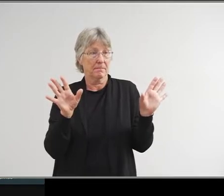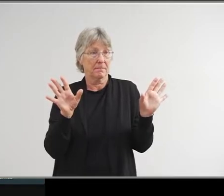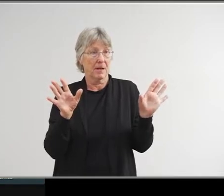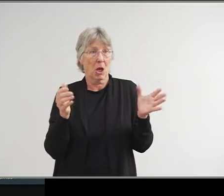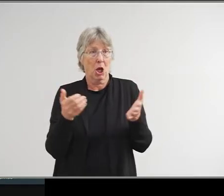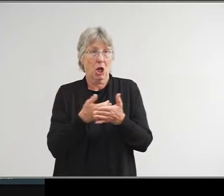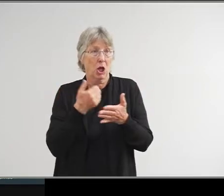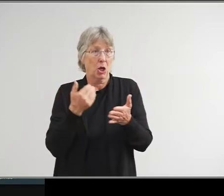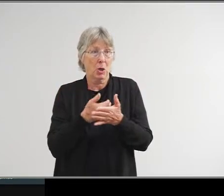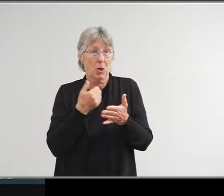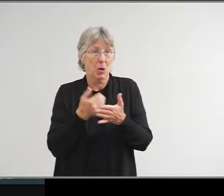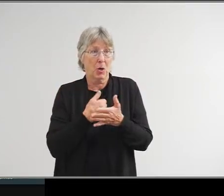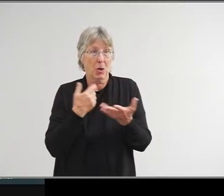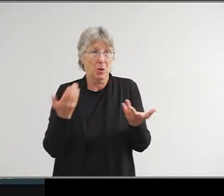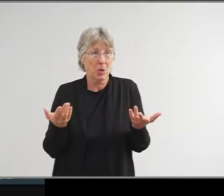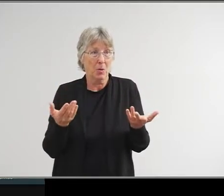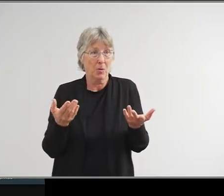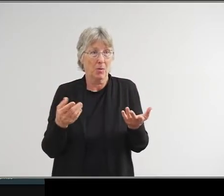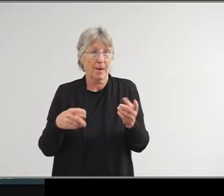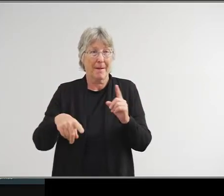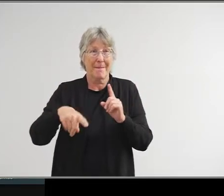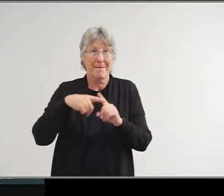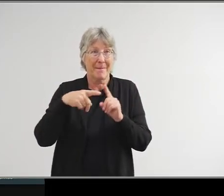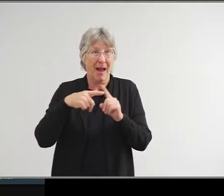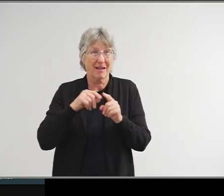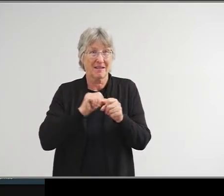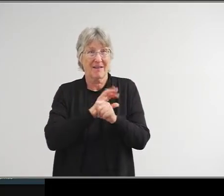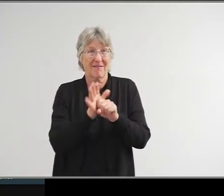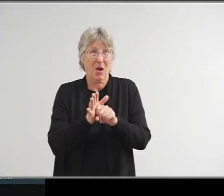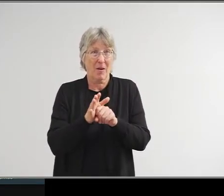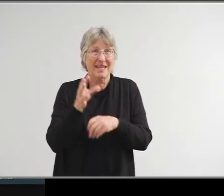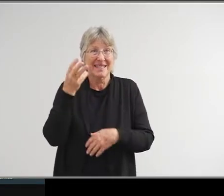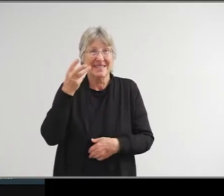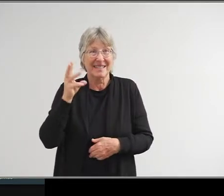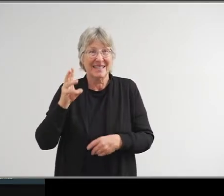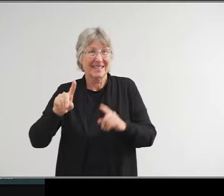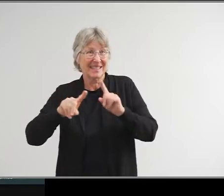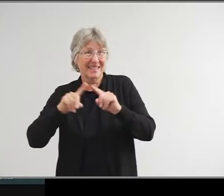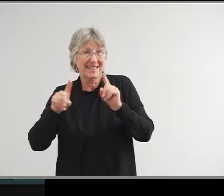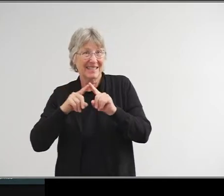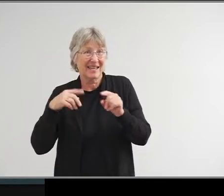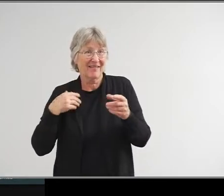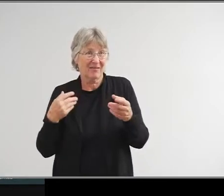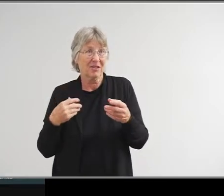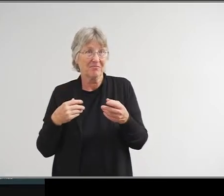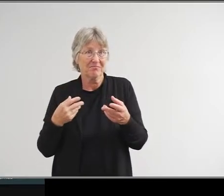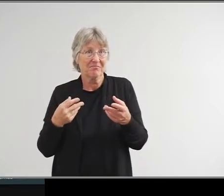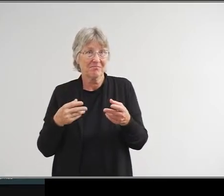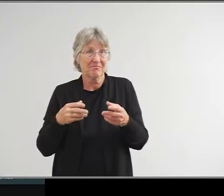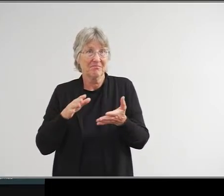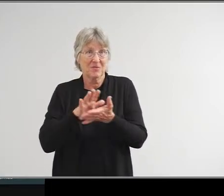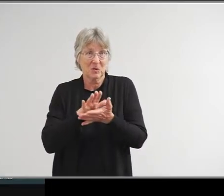at 16 different sites in the last week, that scared people, right?